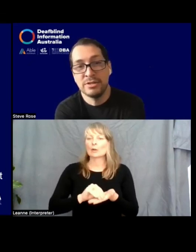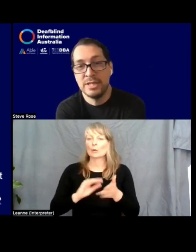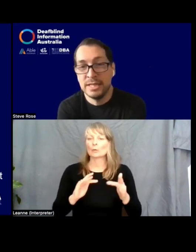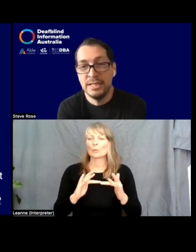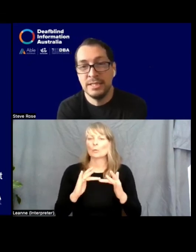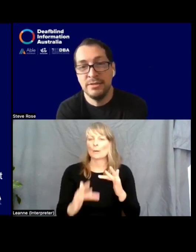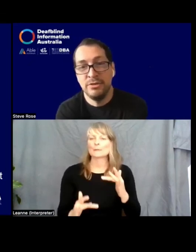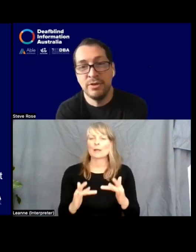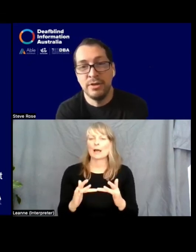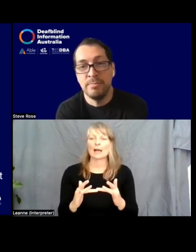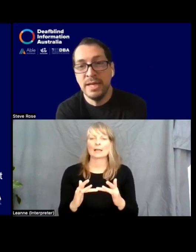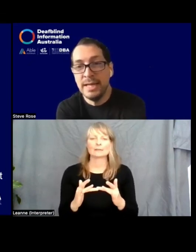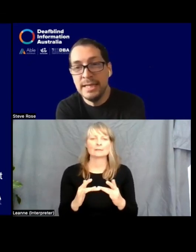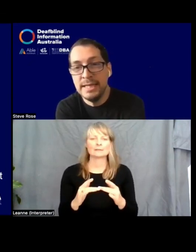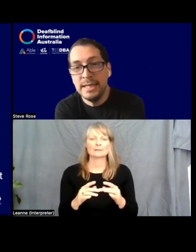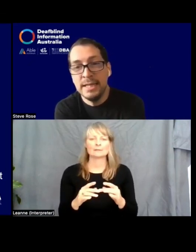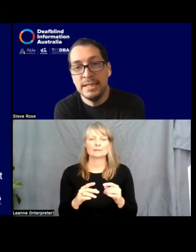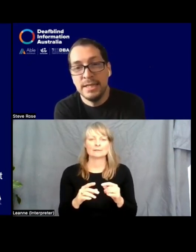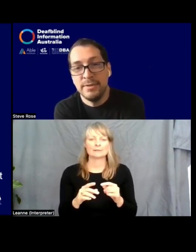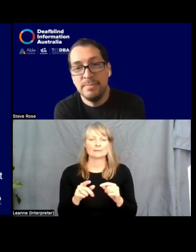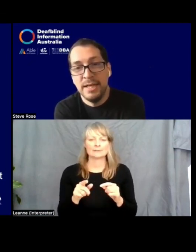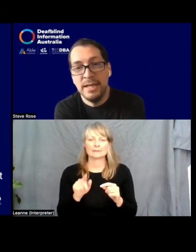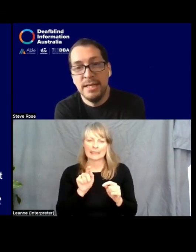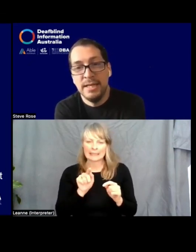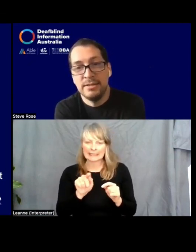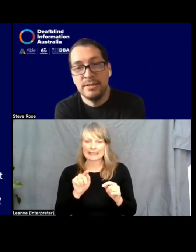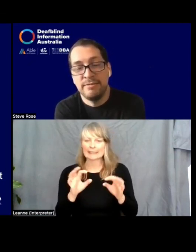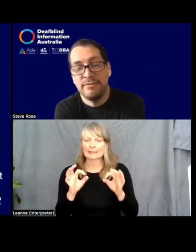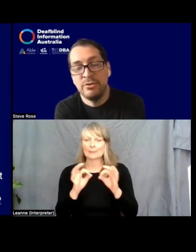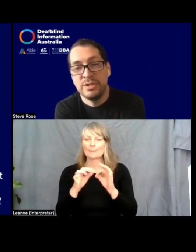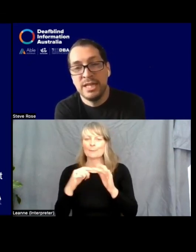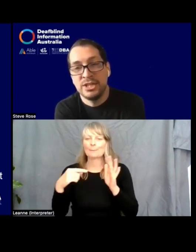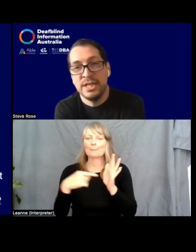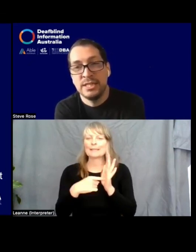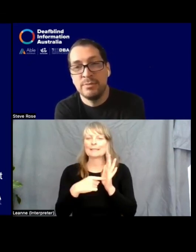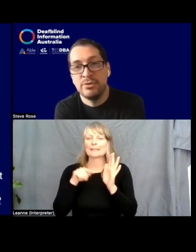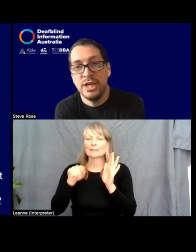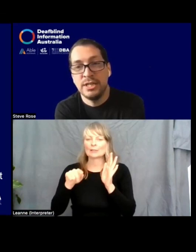looks like this, if you follow the bit.ly. So it's bit.ly/TactileProject